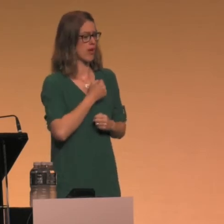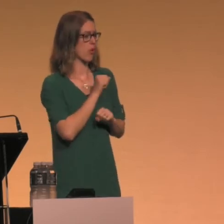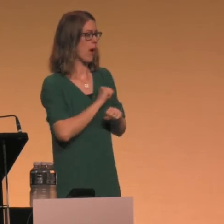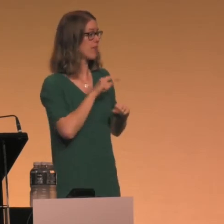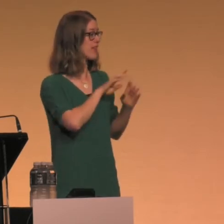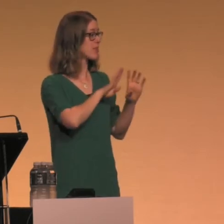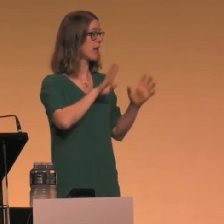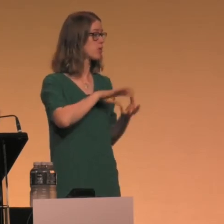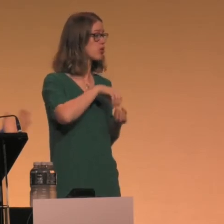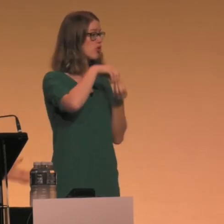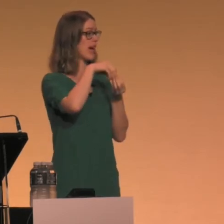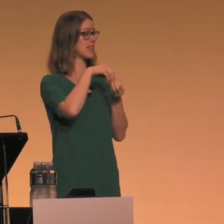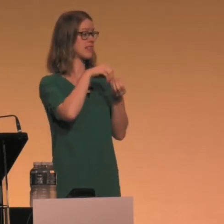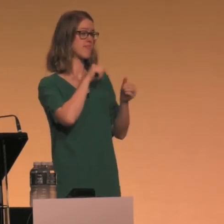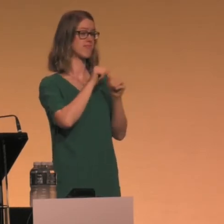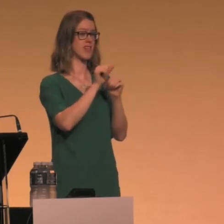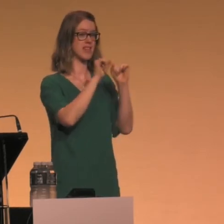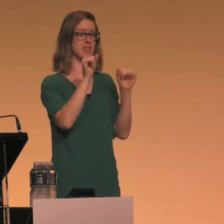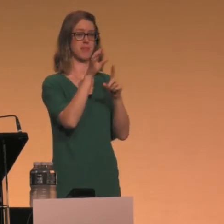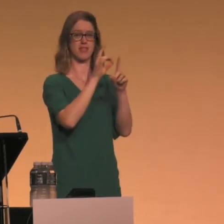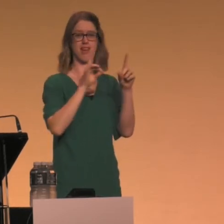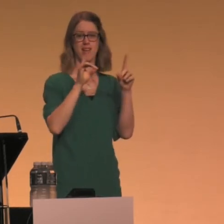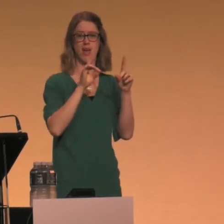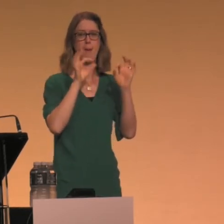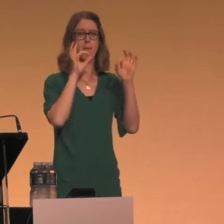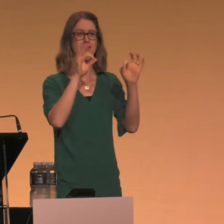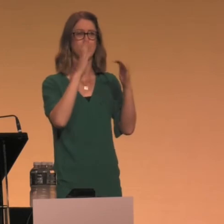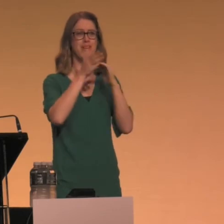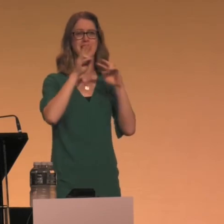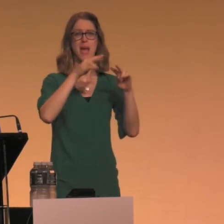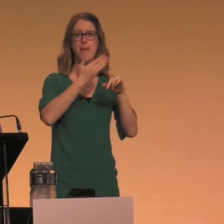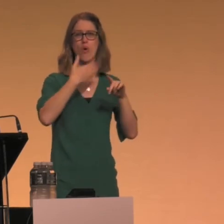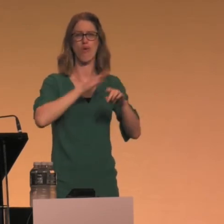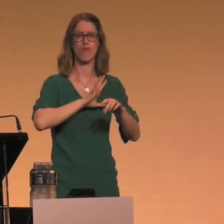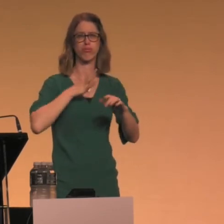to come up with a system design which you've never seen anywhere, right?